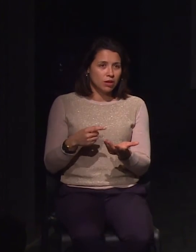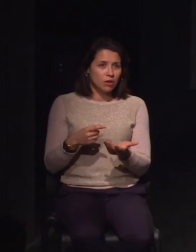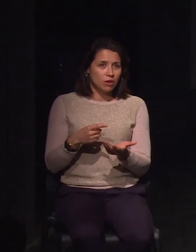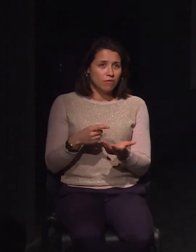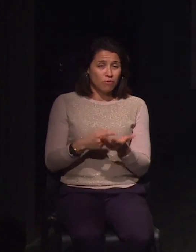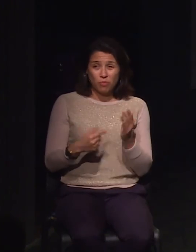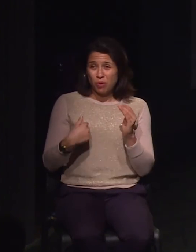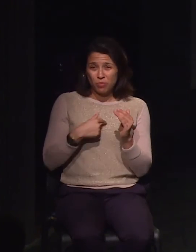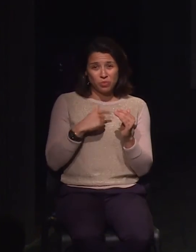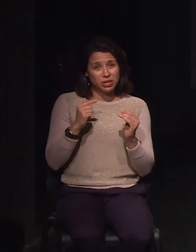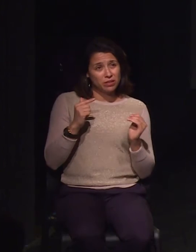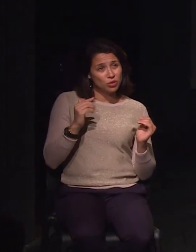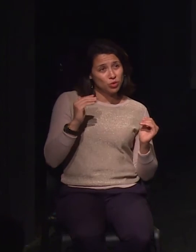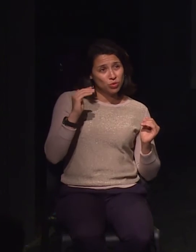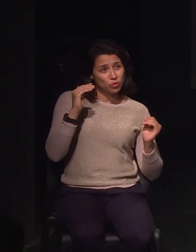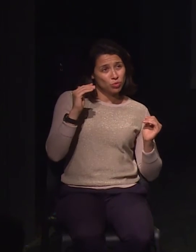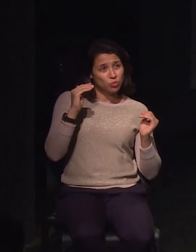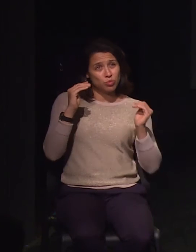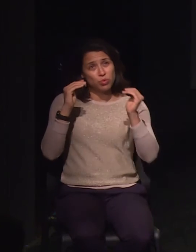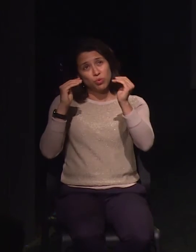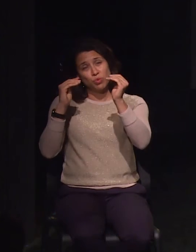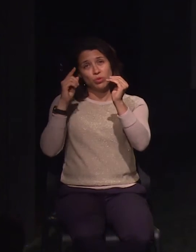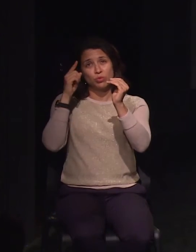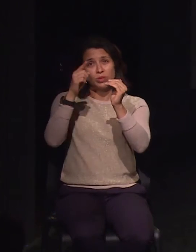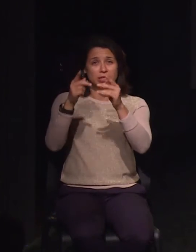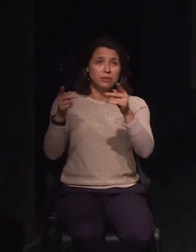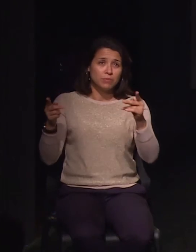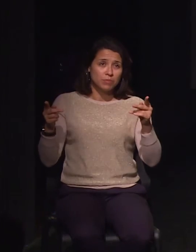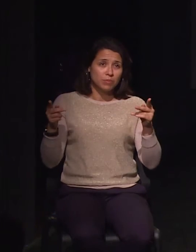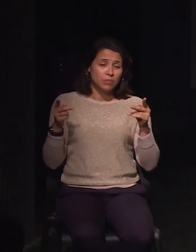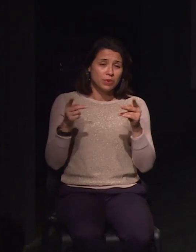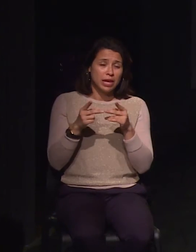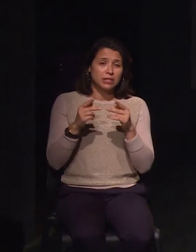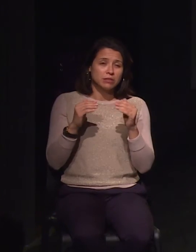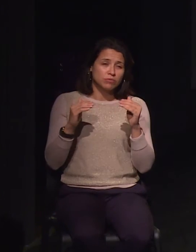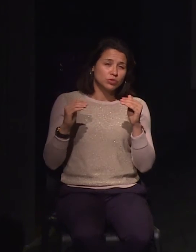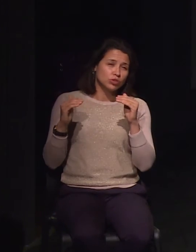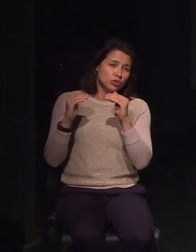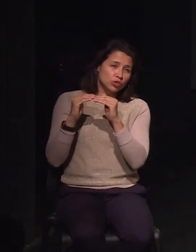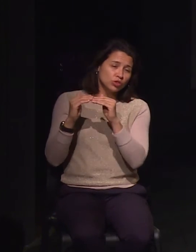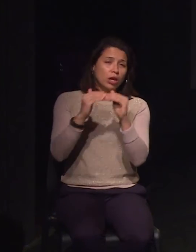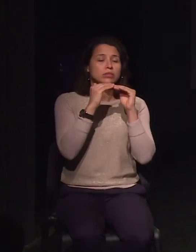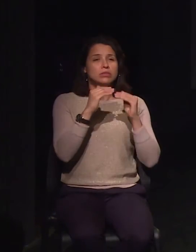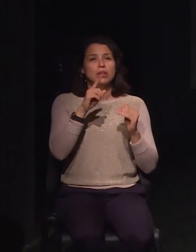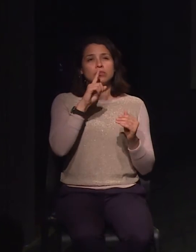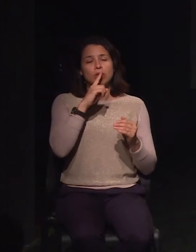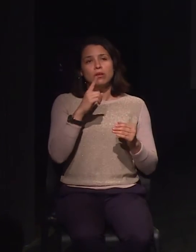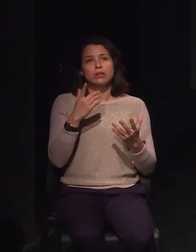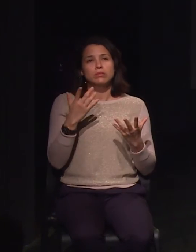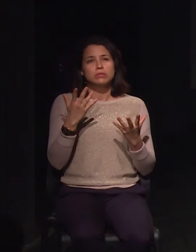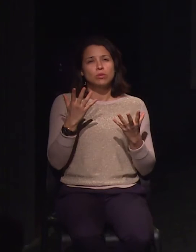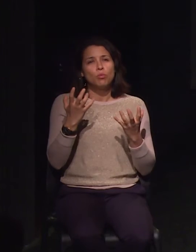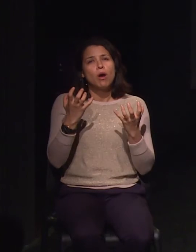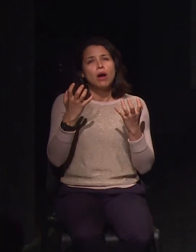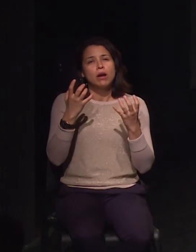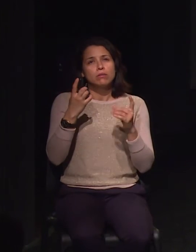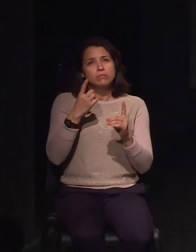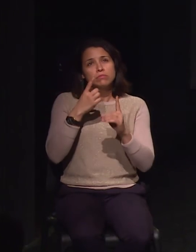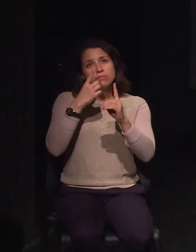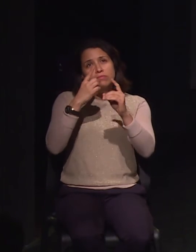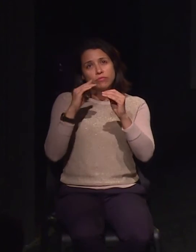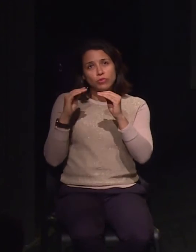we grew to it, grew to this place of justice, or aspiration for justice, if only.